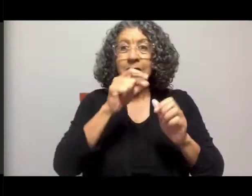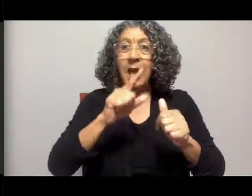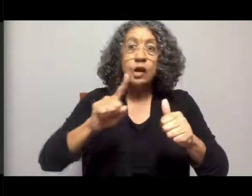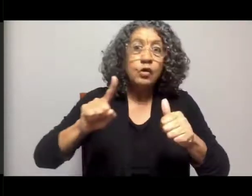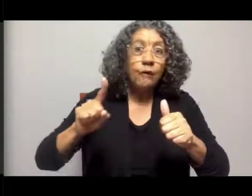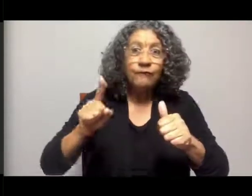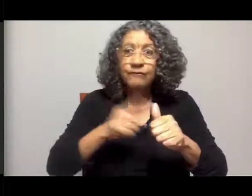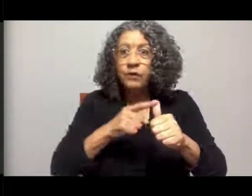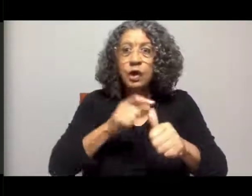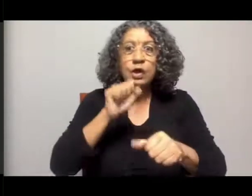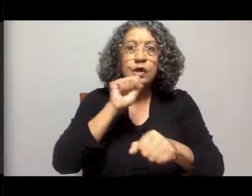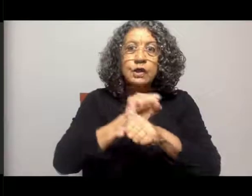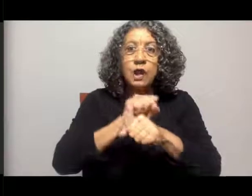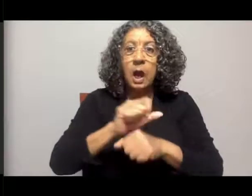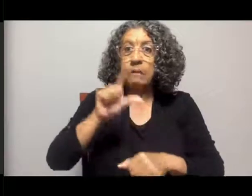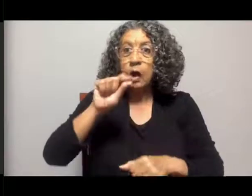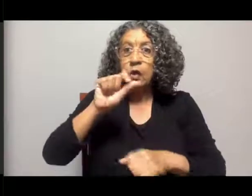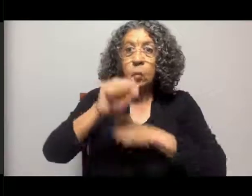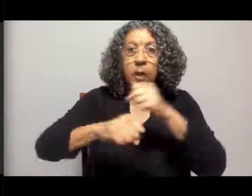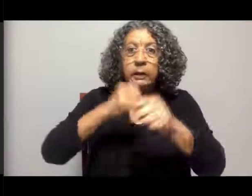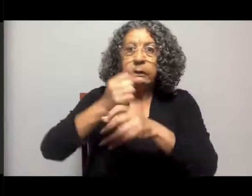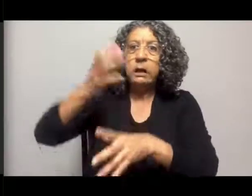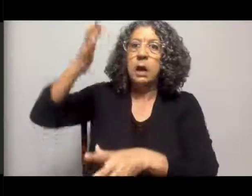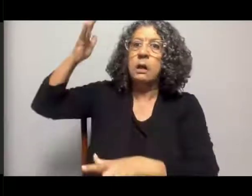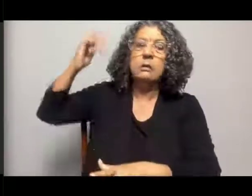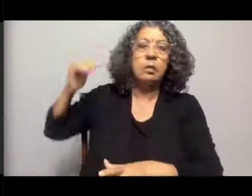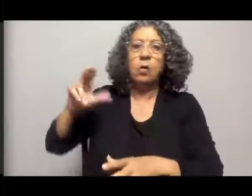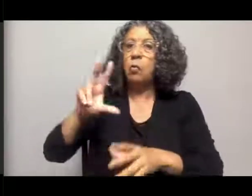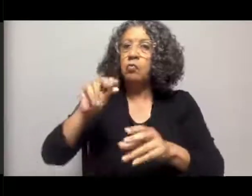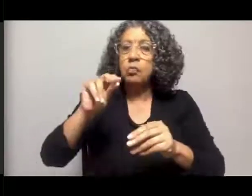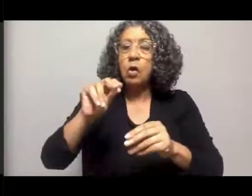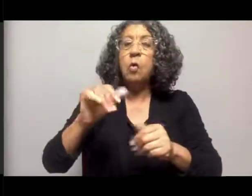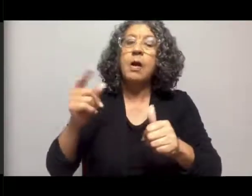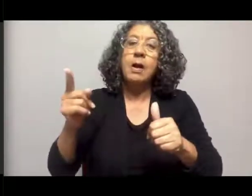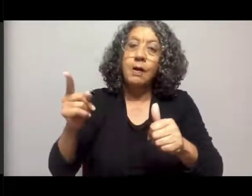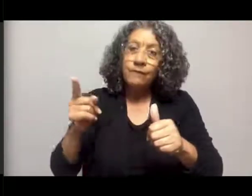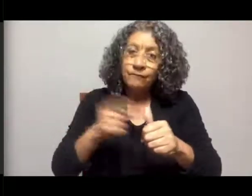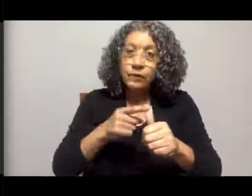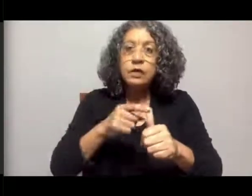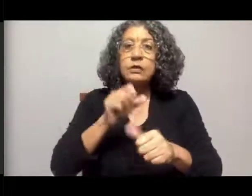not your first job from 20 years ago no.